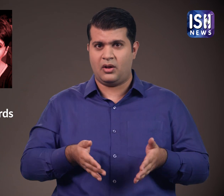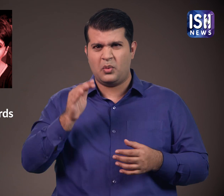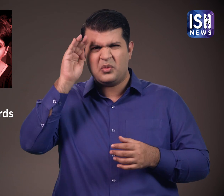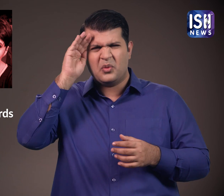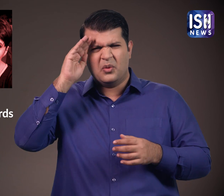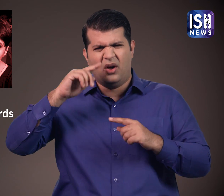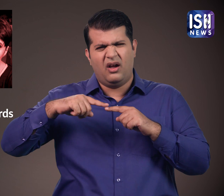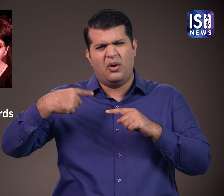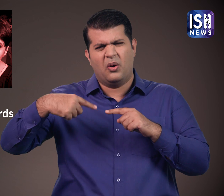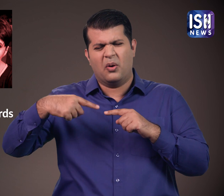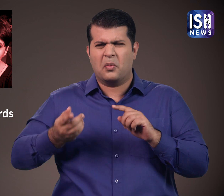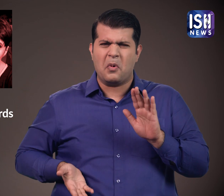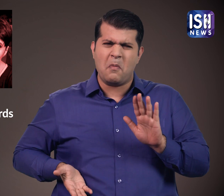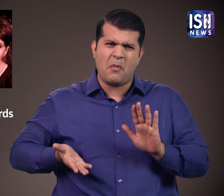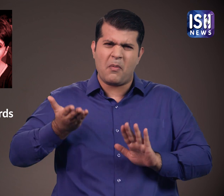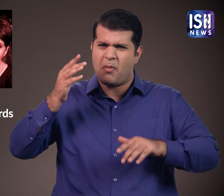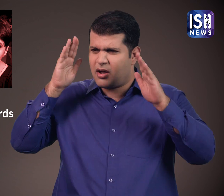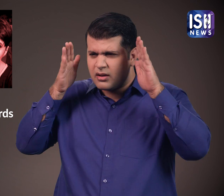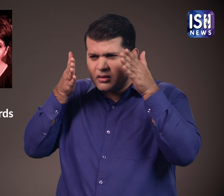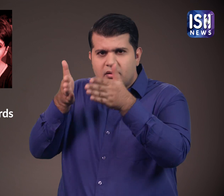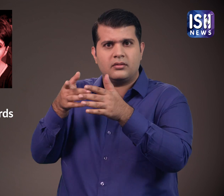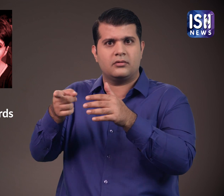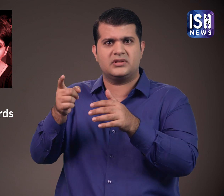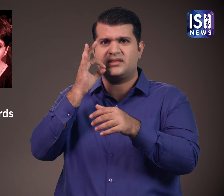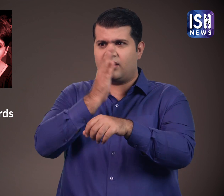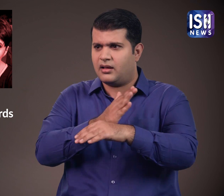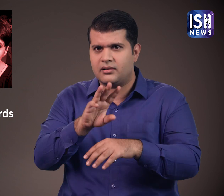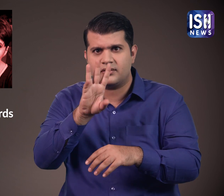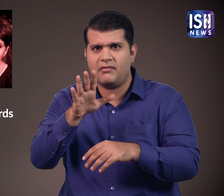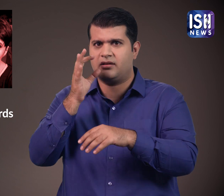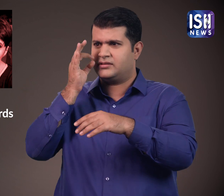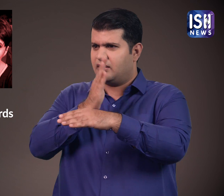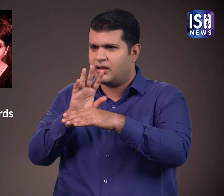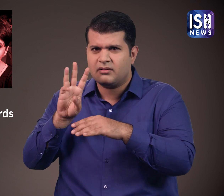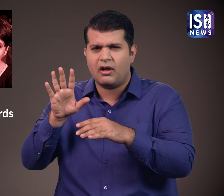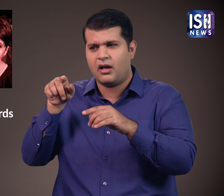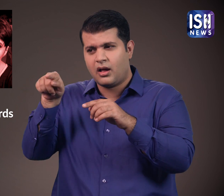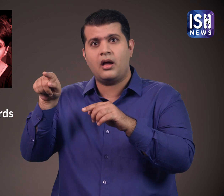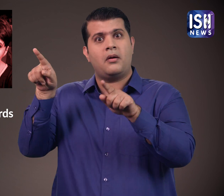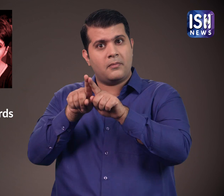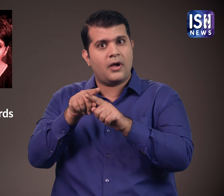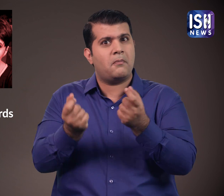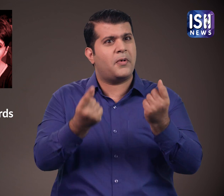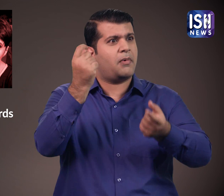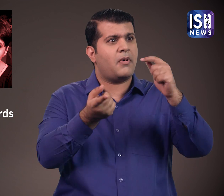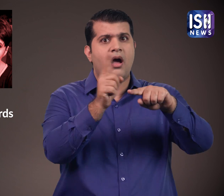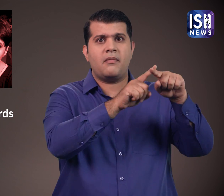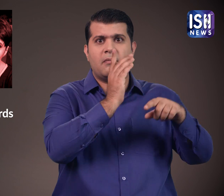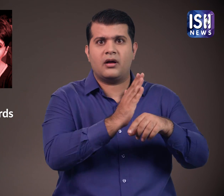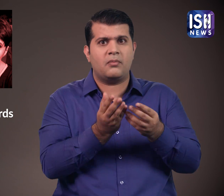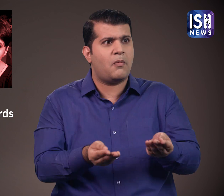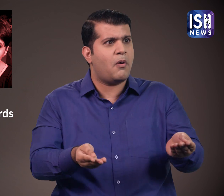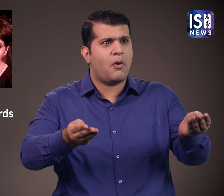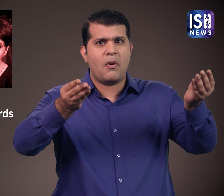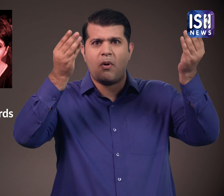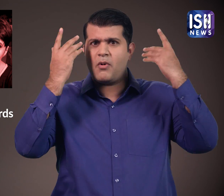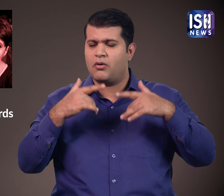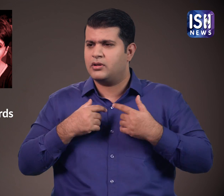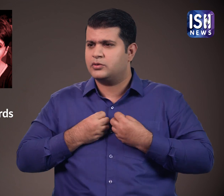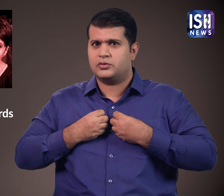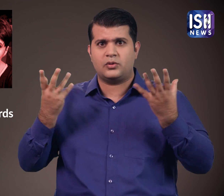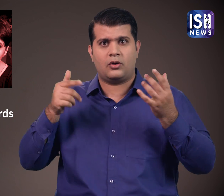The news about this murder has gone viral and many similar cases have also surfaced.